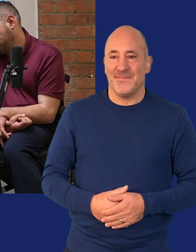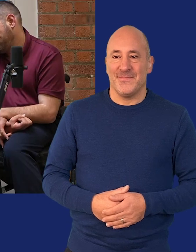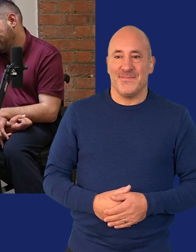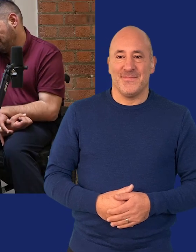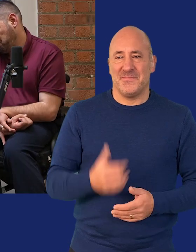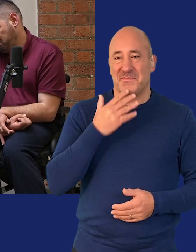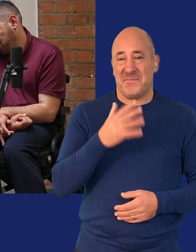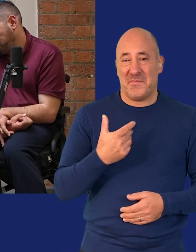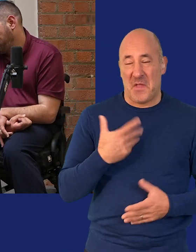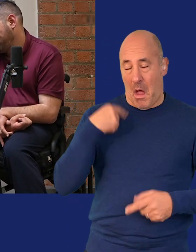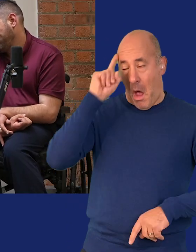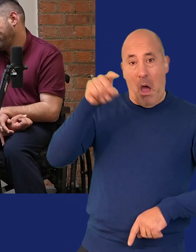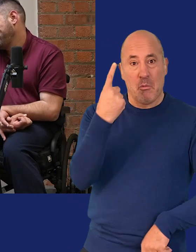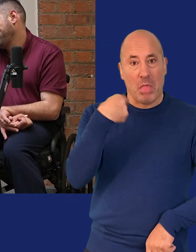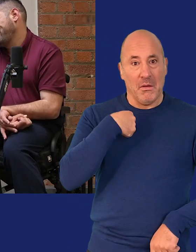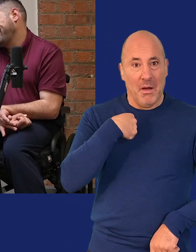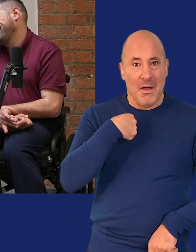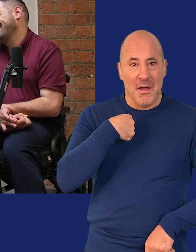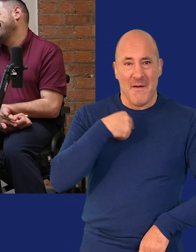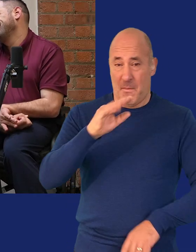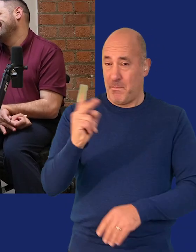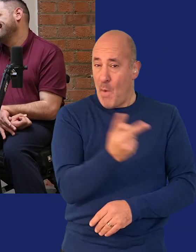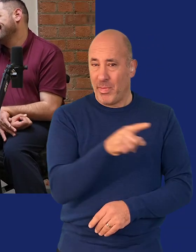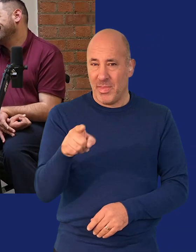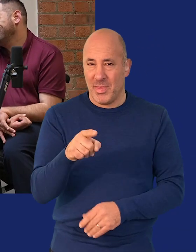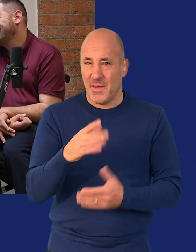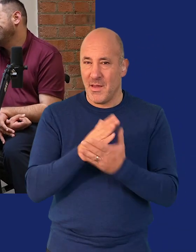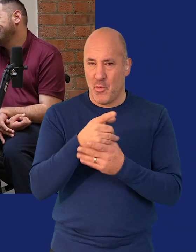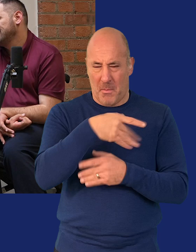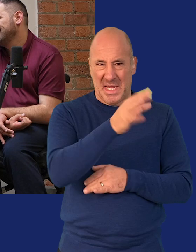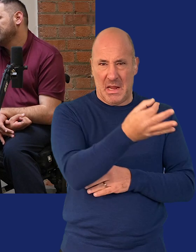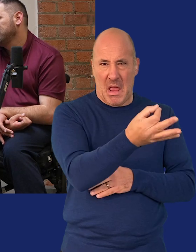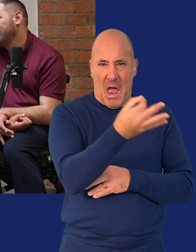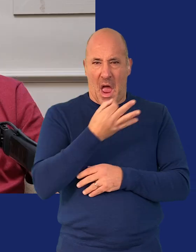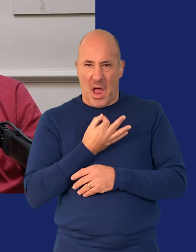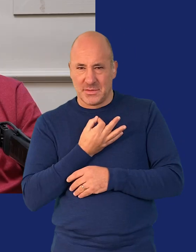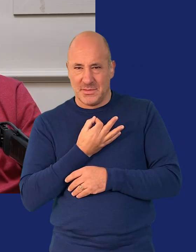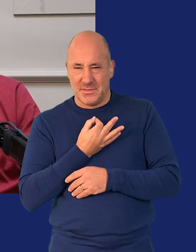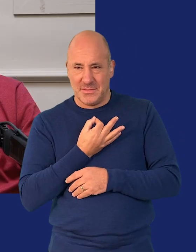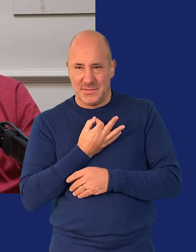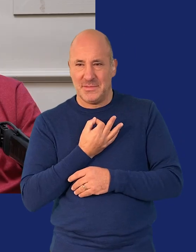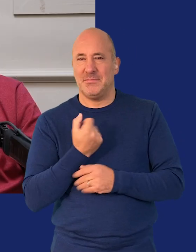Thank you. I've suddenly got one. So to both of you, um, and this is, you know, you asked us the question,